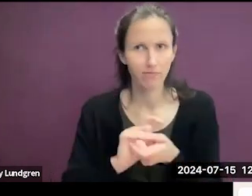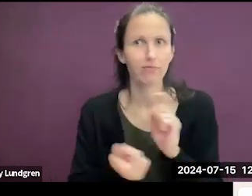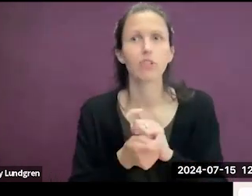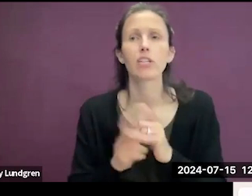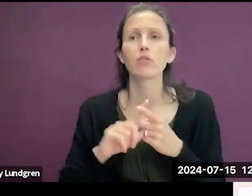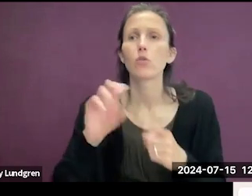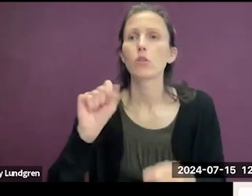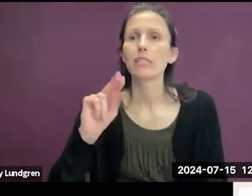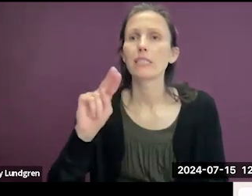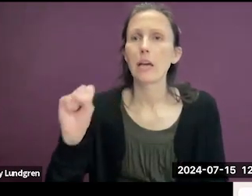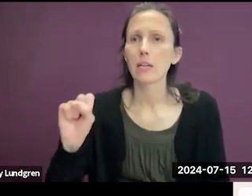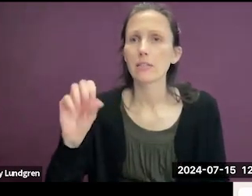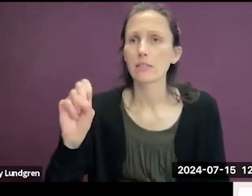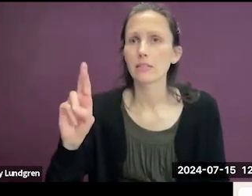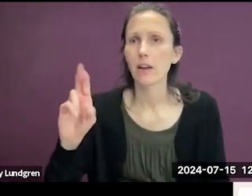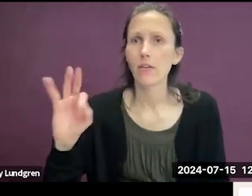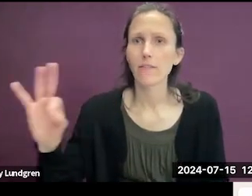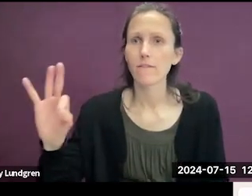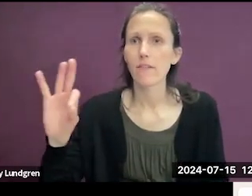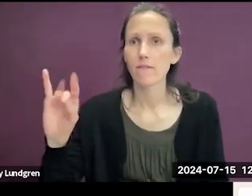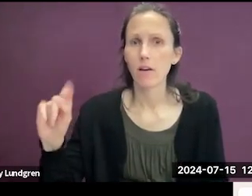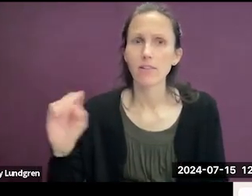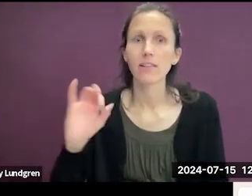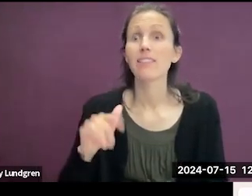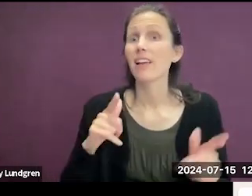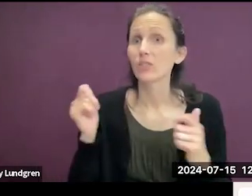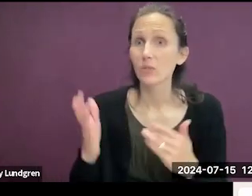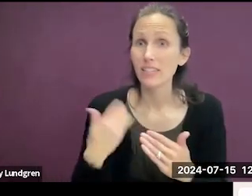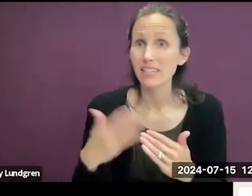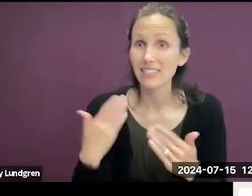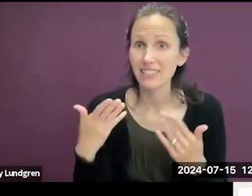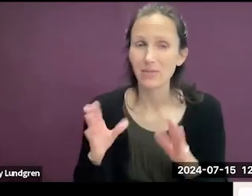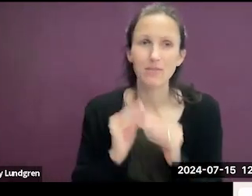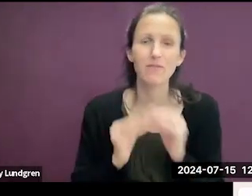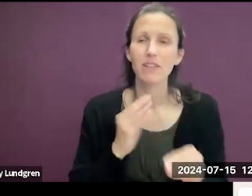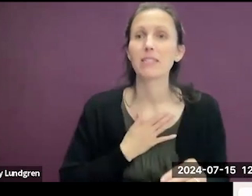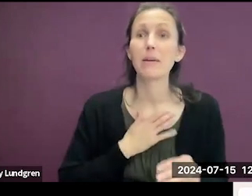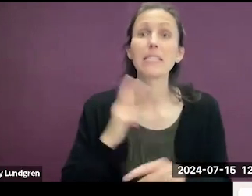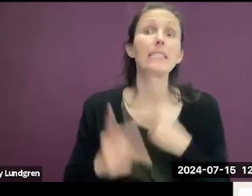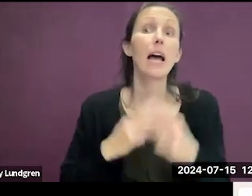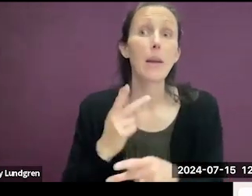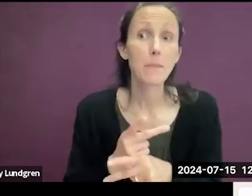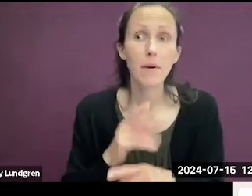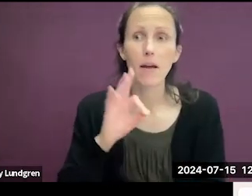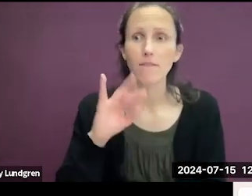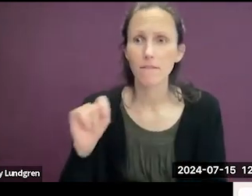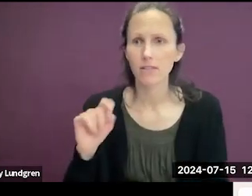So that's a quick and easy way to fix my type of font. Still have some other issues on this page,